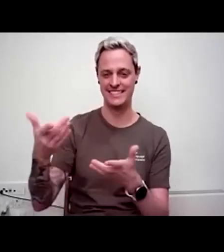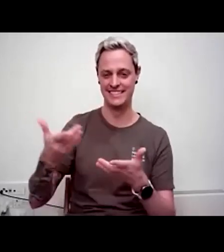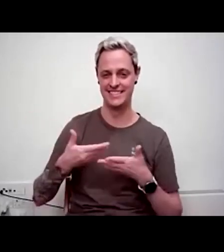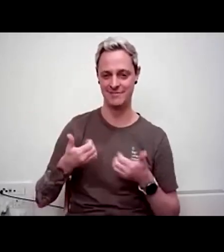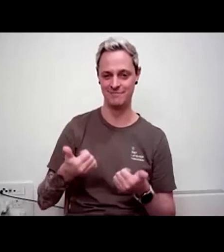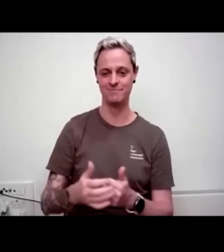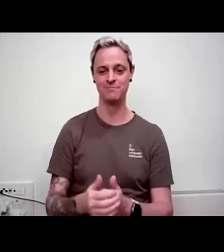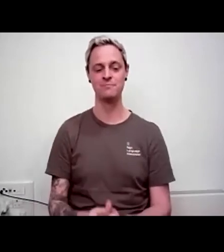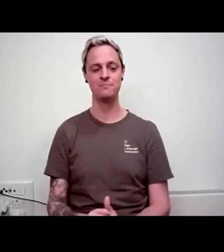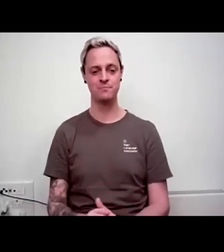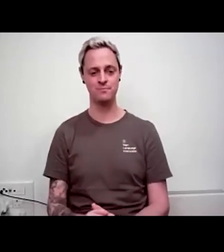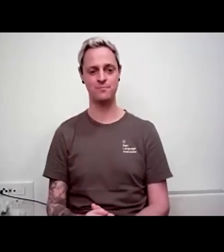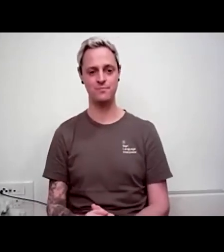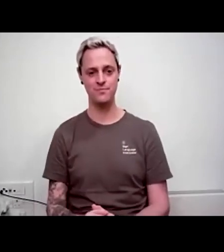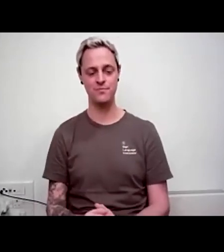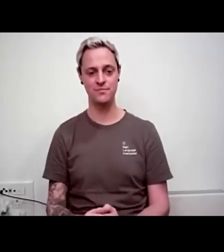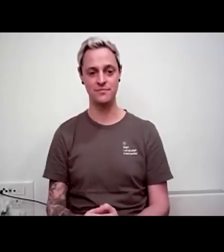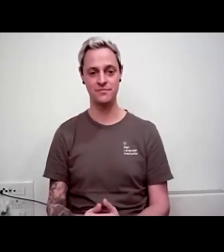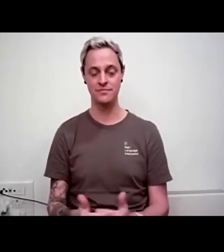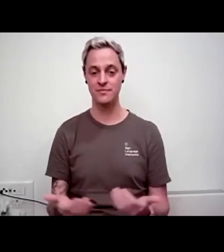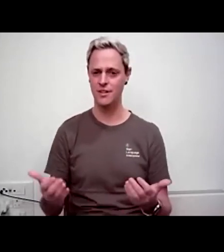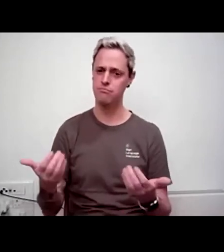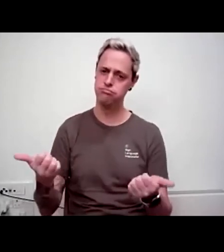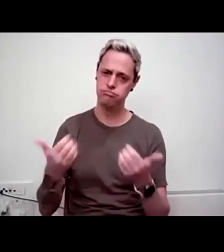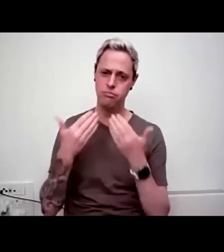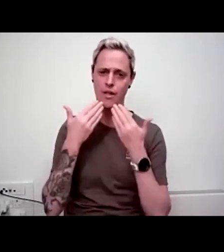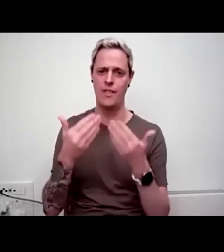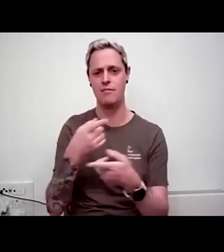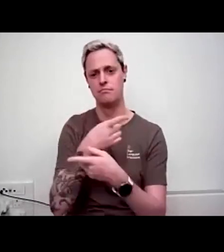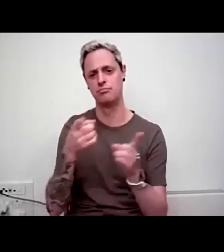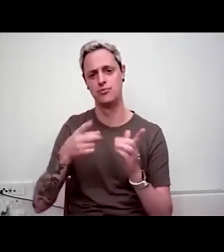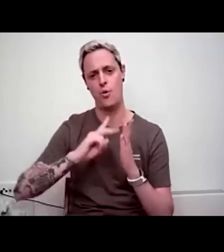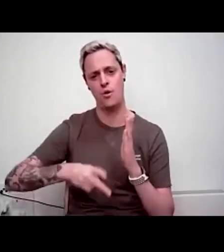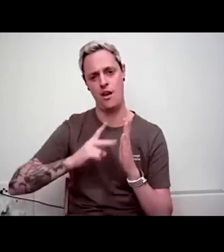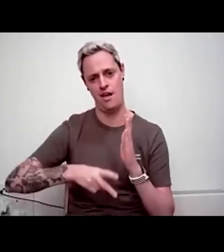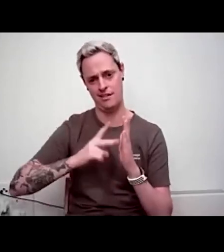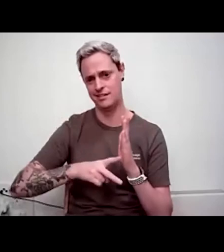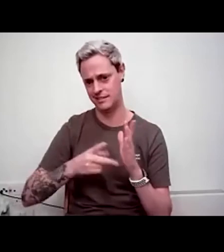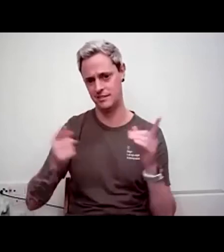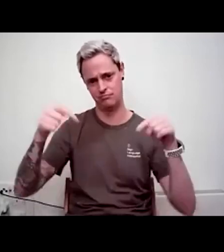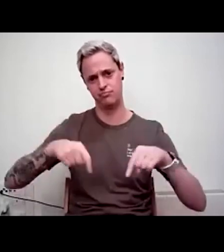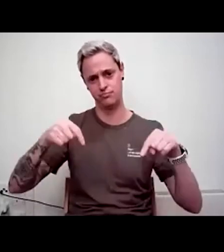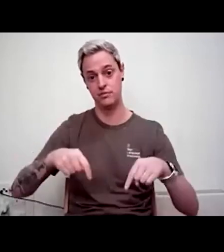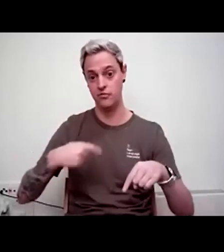So I want to thank the organisers of this conference for the privilege to contribute to the conversation,